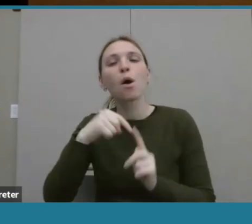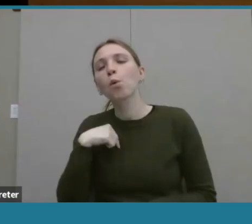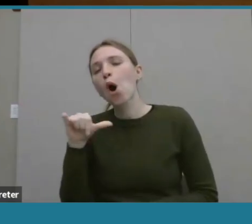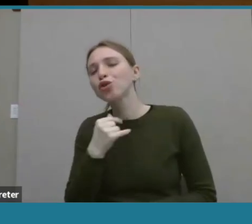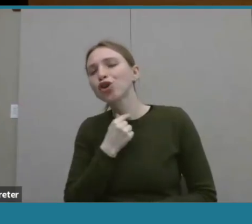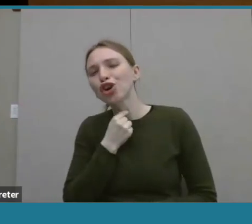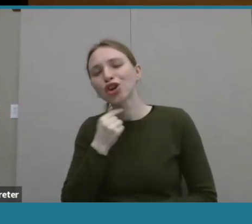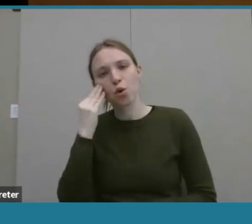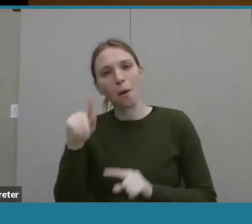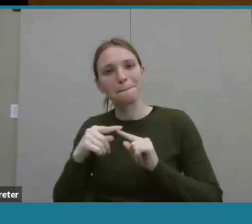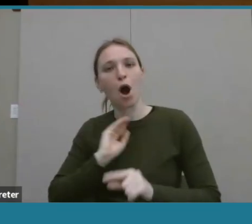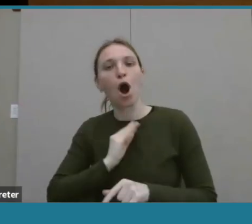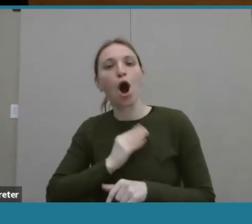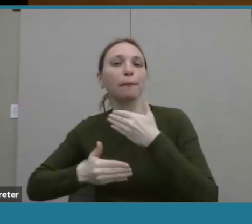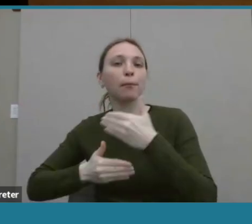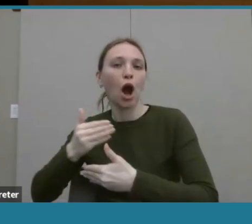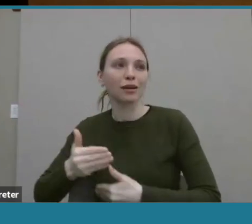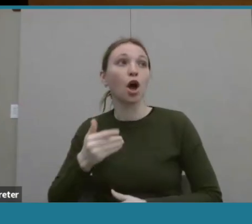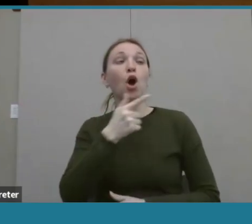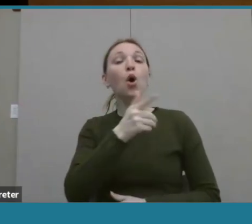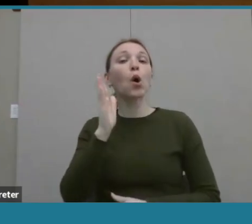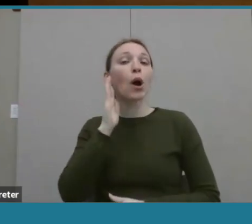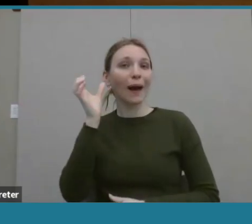And so you're going to hear a little bit from Deirdre about that, but this is some